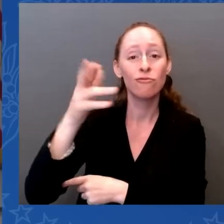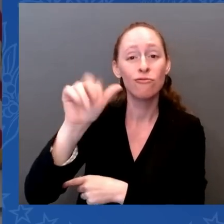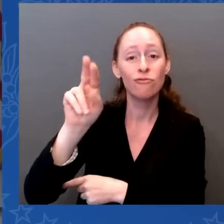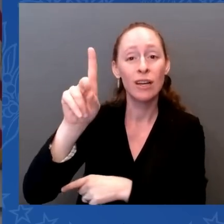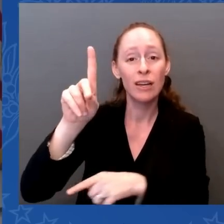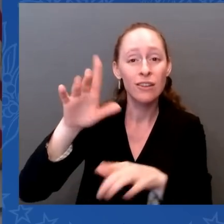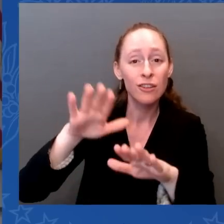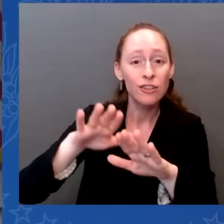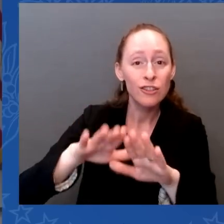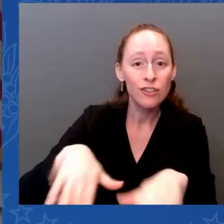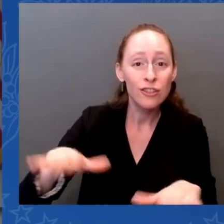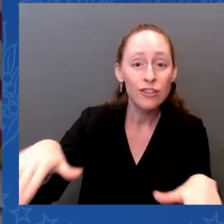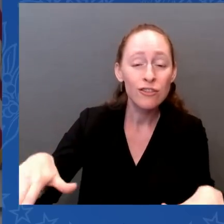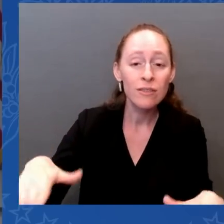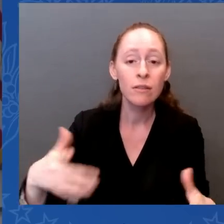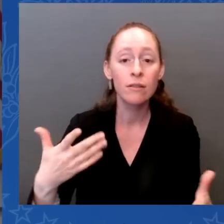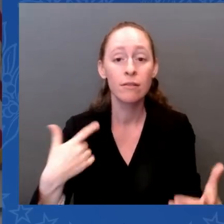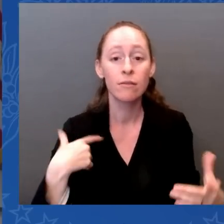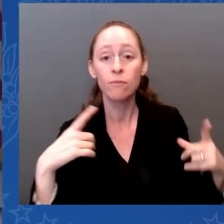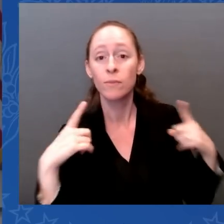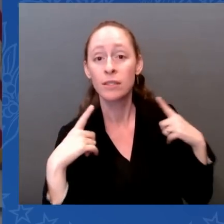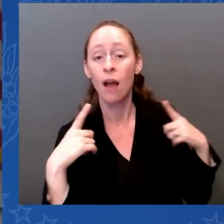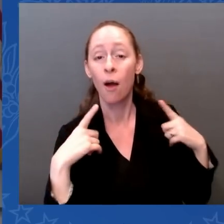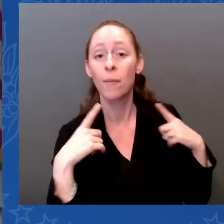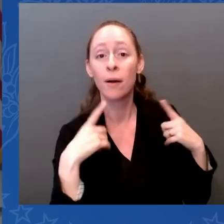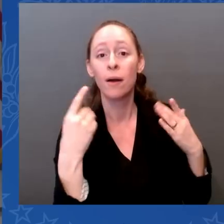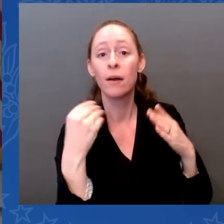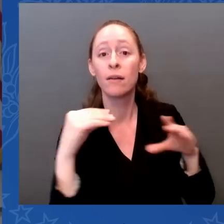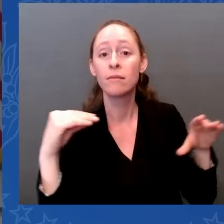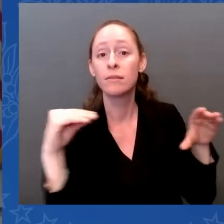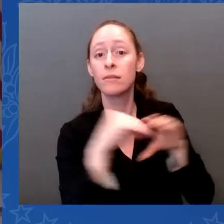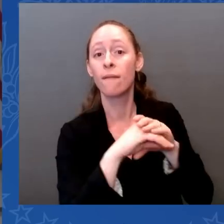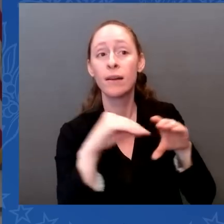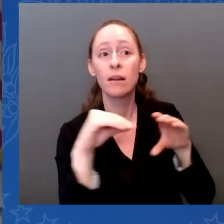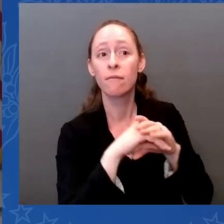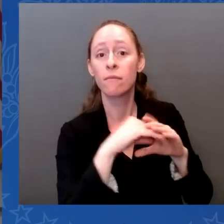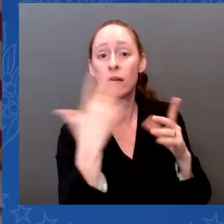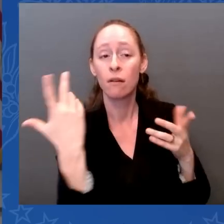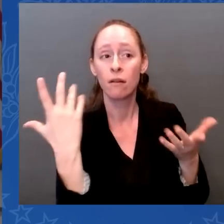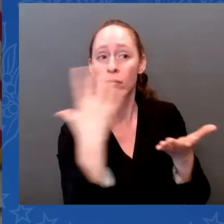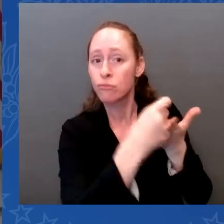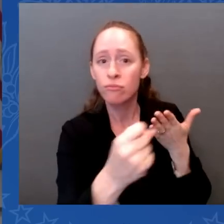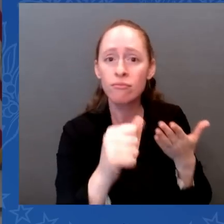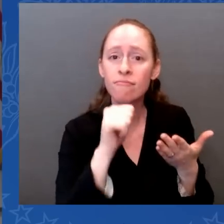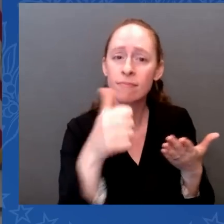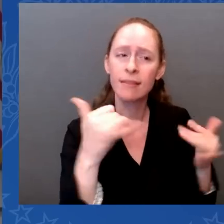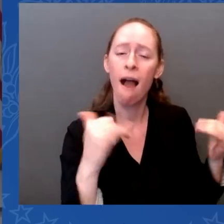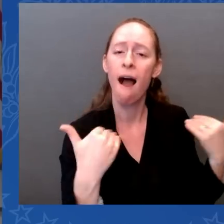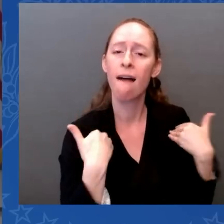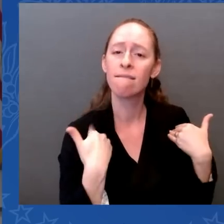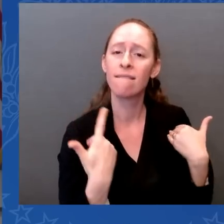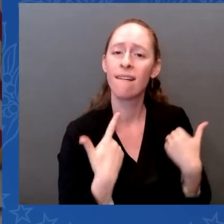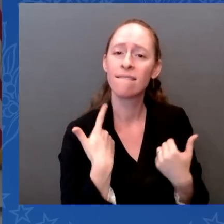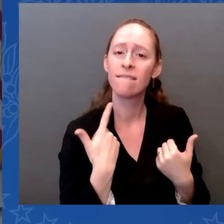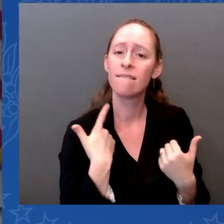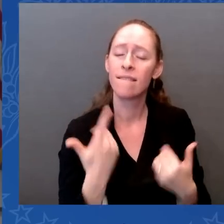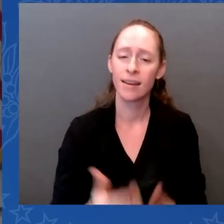For others, lower drug costs will be the difference between life and death. And that does happen.